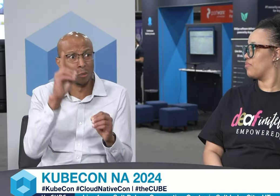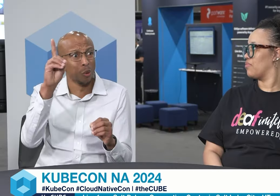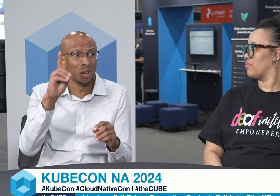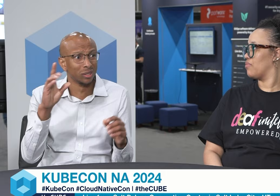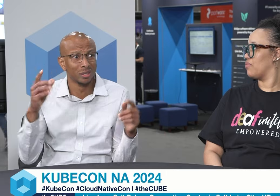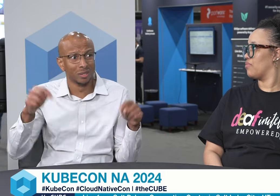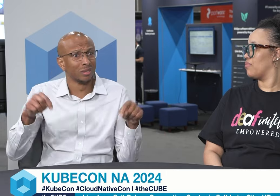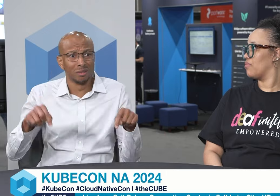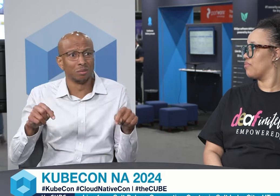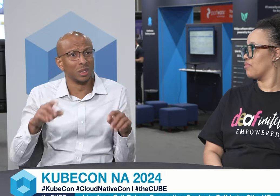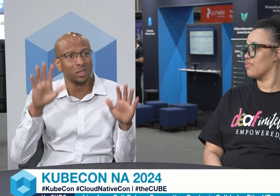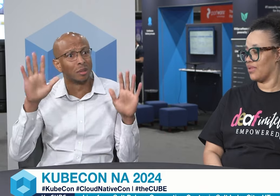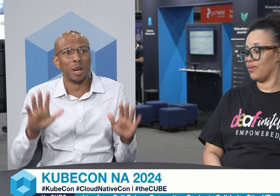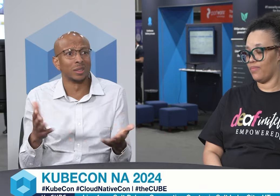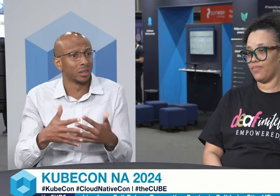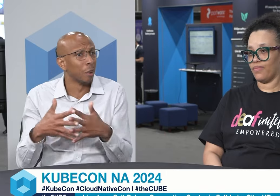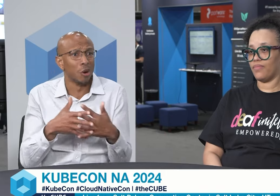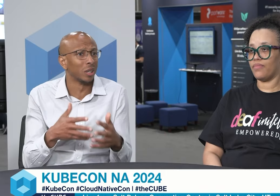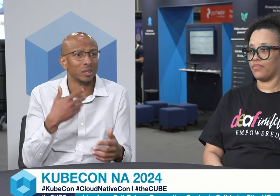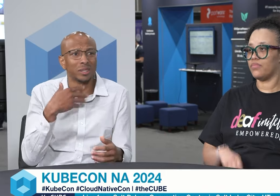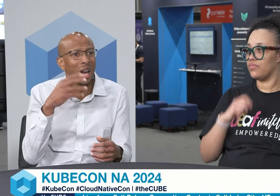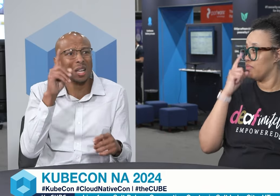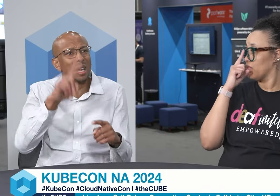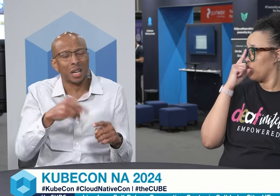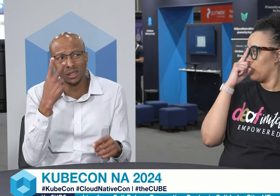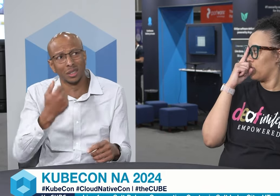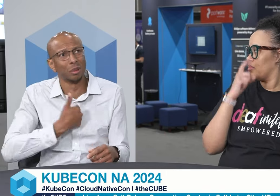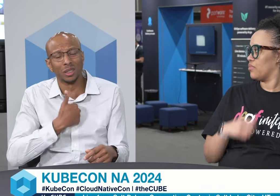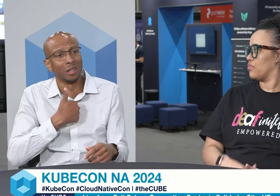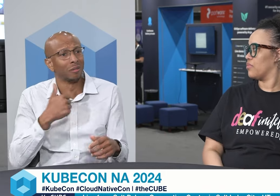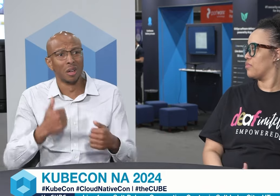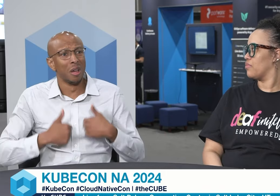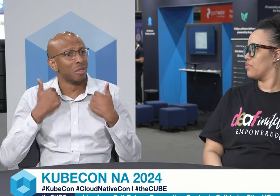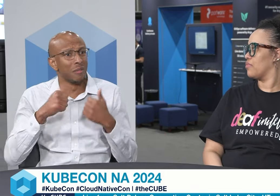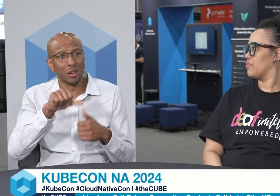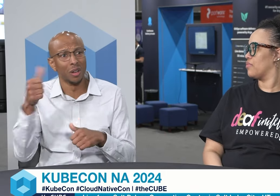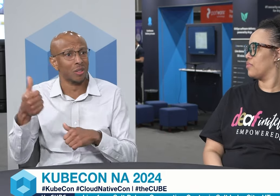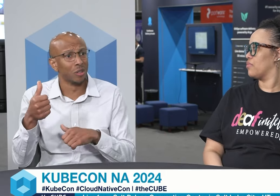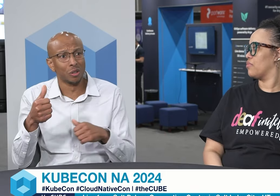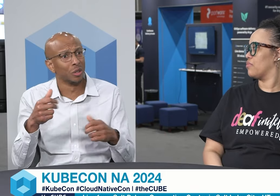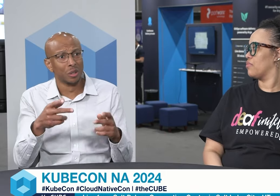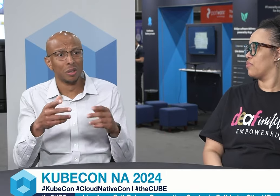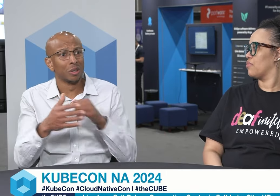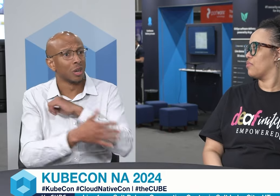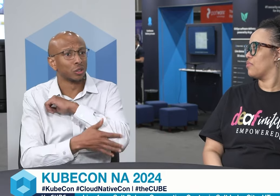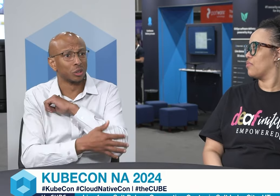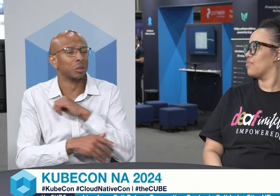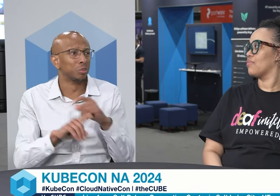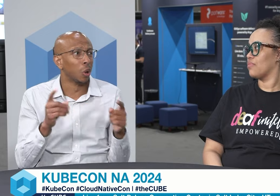but the access, the accessibility, America honestly is one of the leaders in the world.